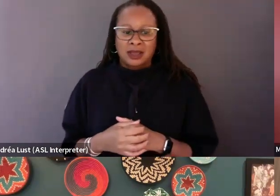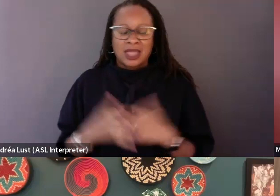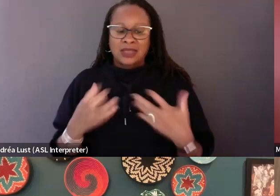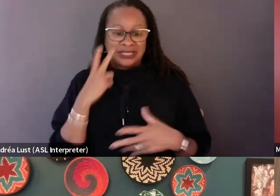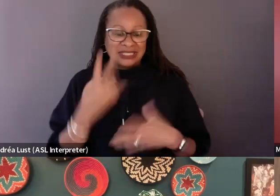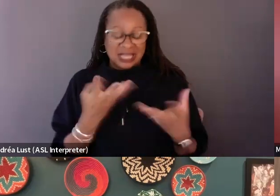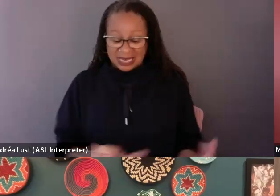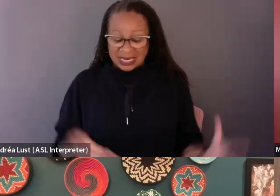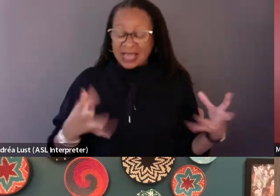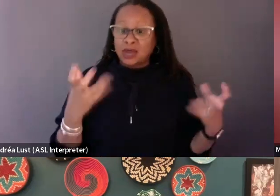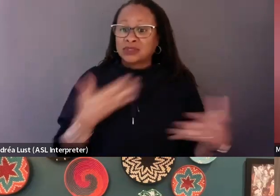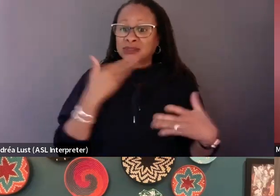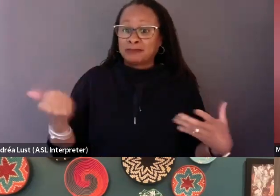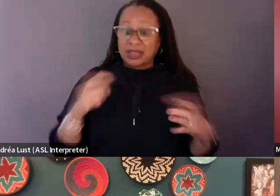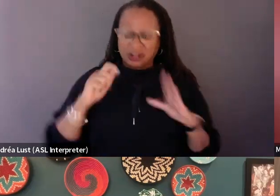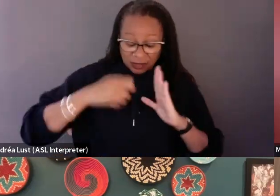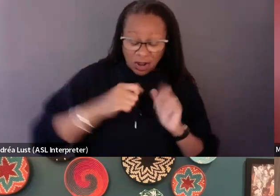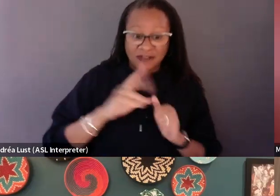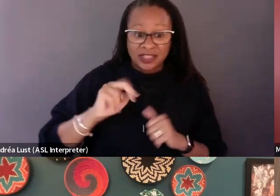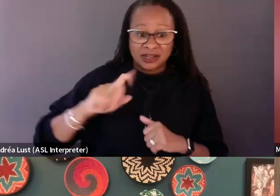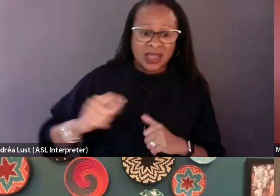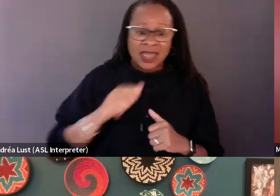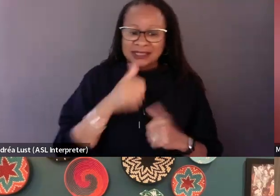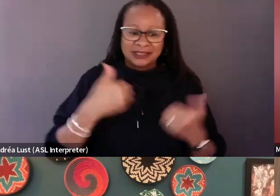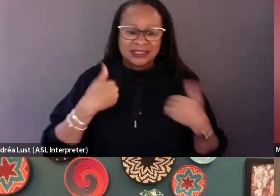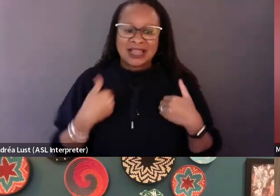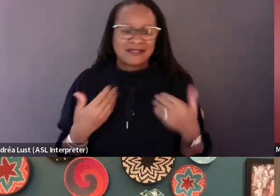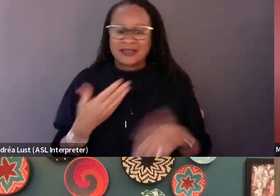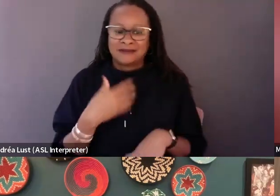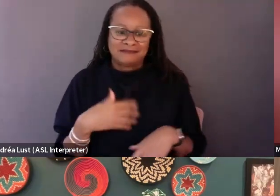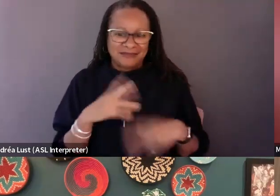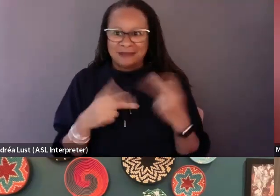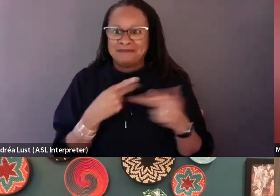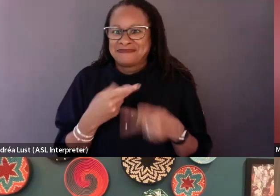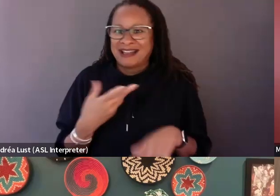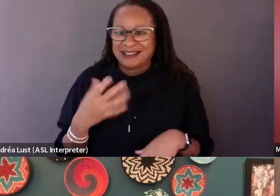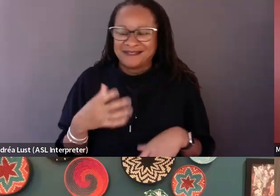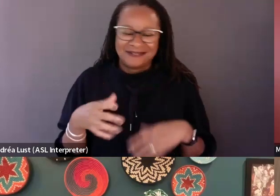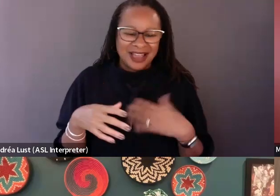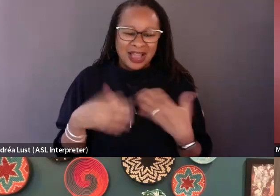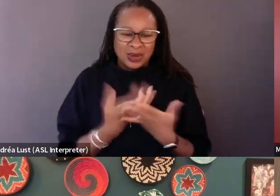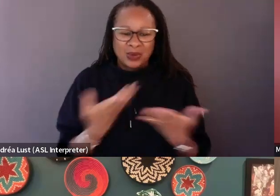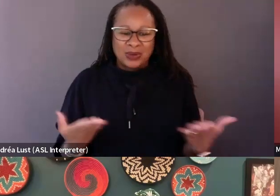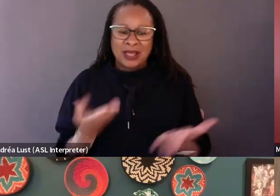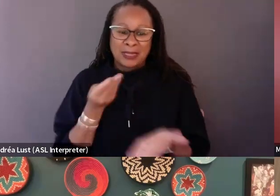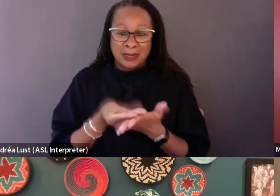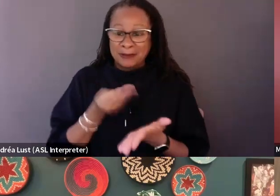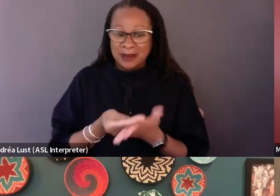a closer shot of the net. And we didn't have the best of equipment, you know, funding this film, the money came kind of slowly.